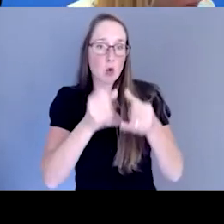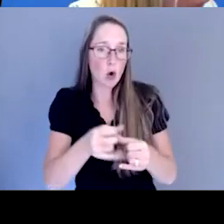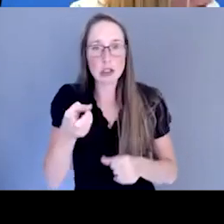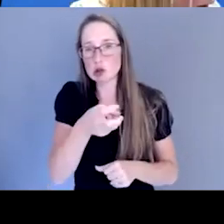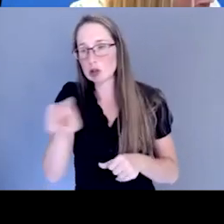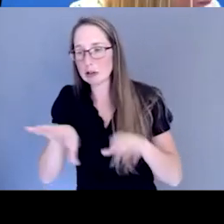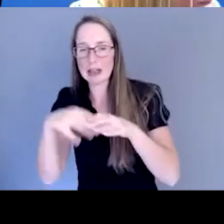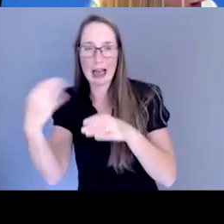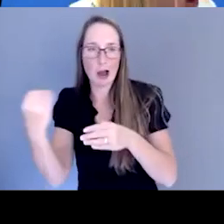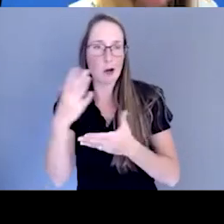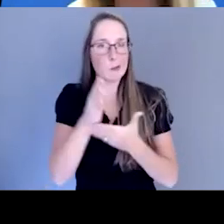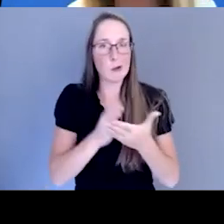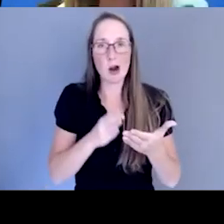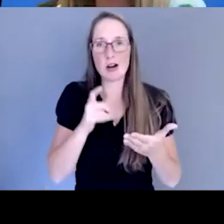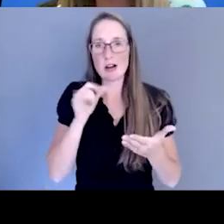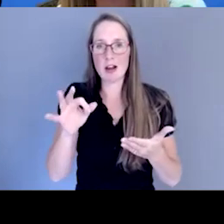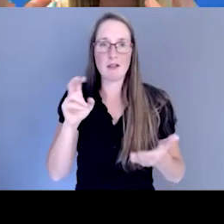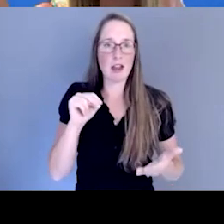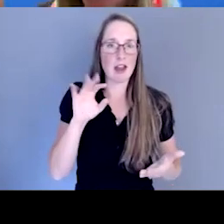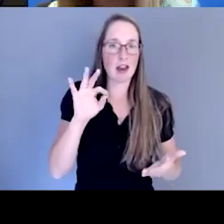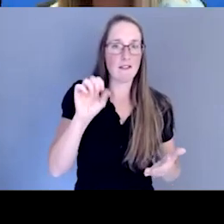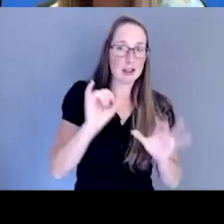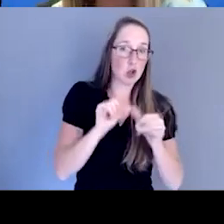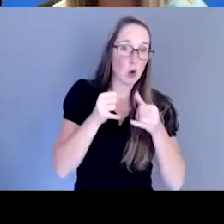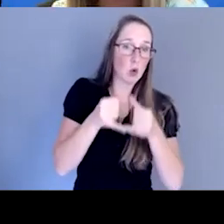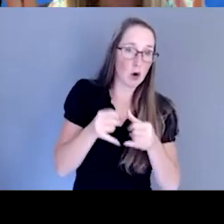part of an NSF award via a Subaward.